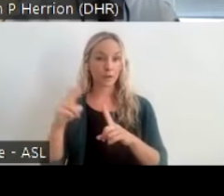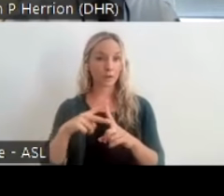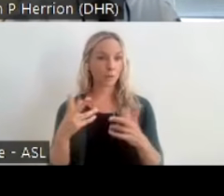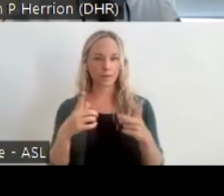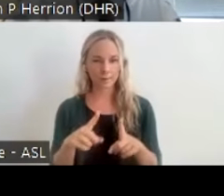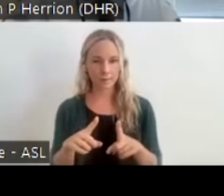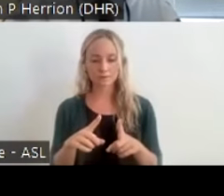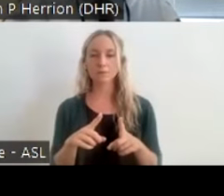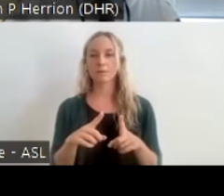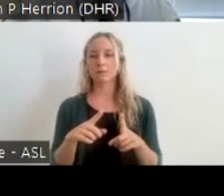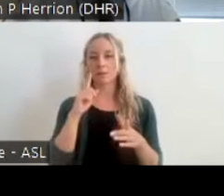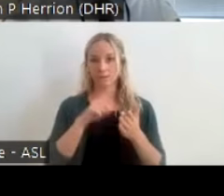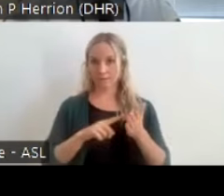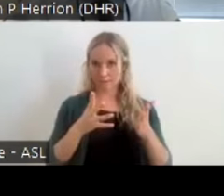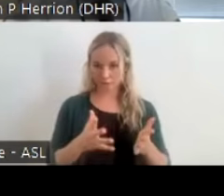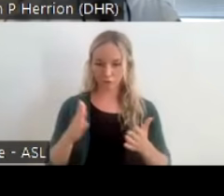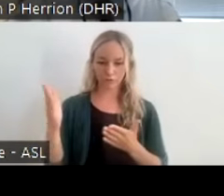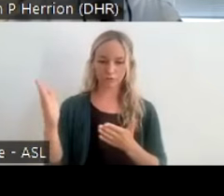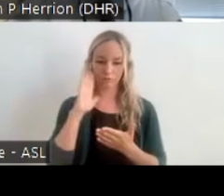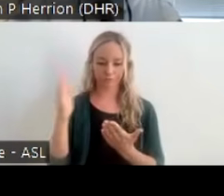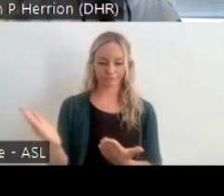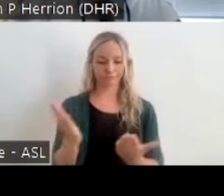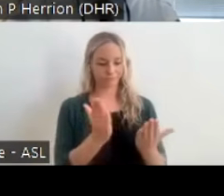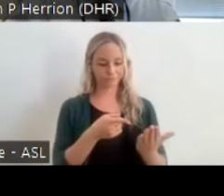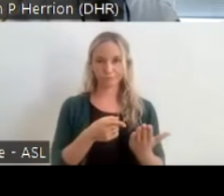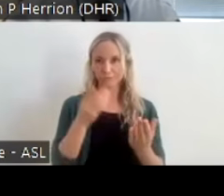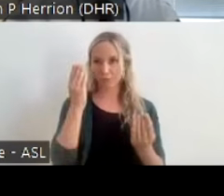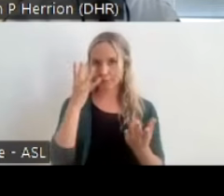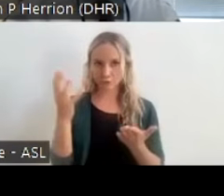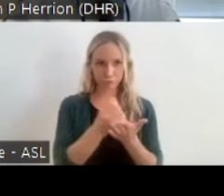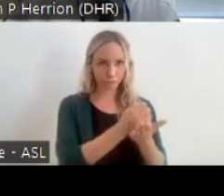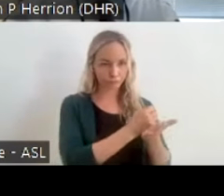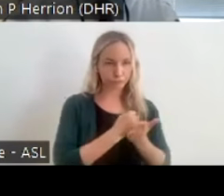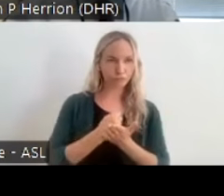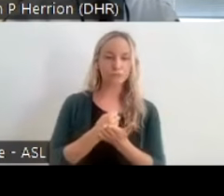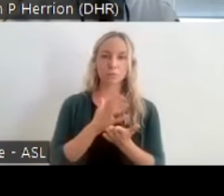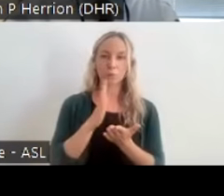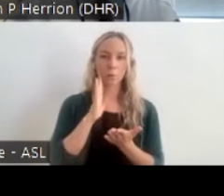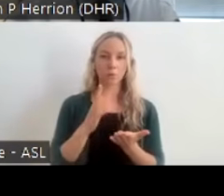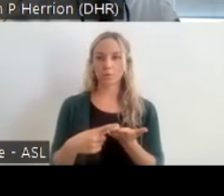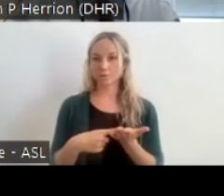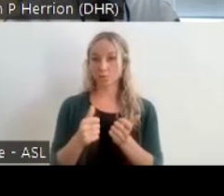the respondent, I sometimes get asked, can I file this anonymously? The answer is no, you have to put your name on